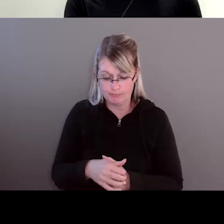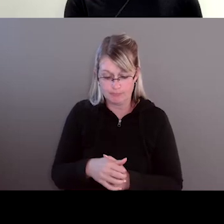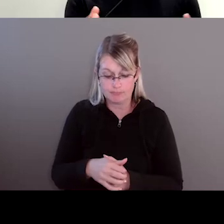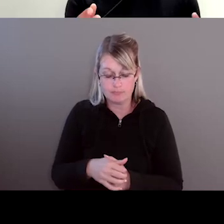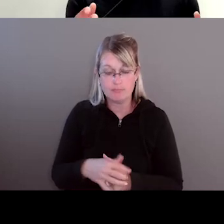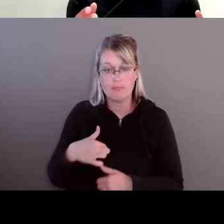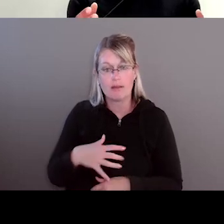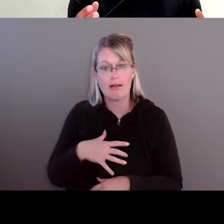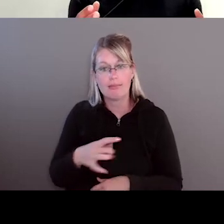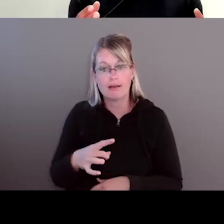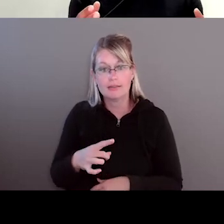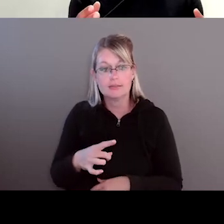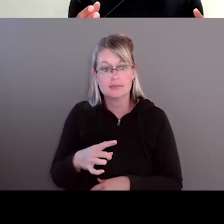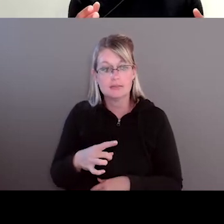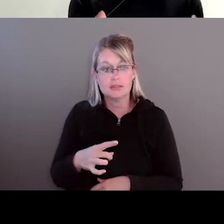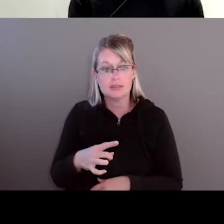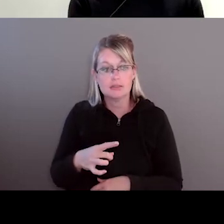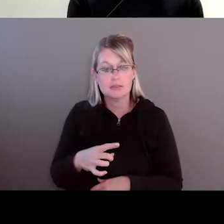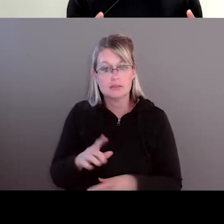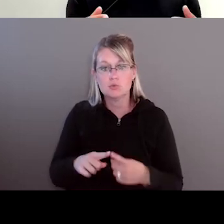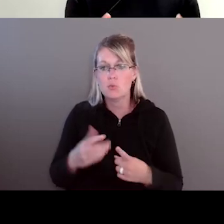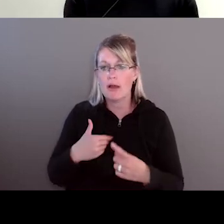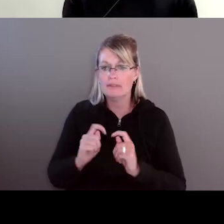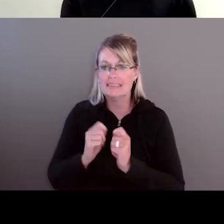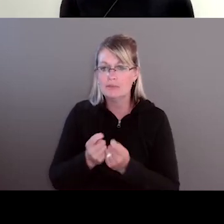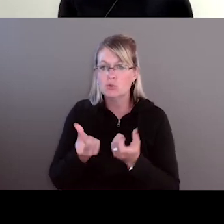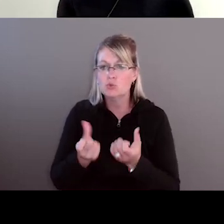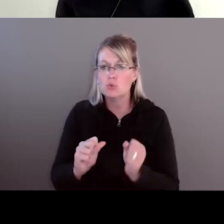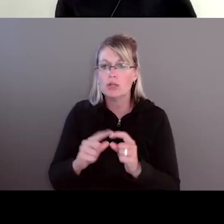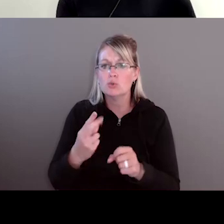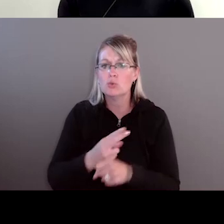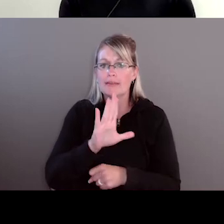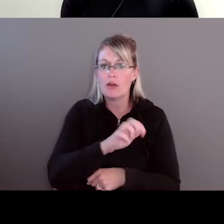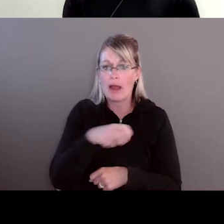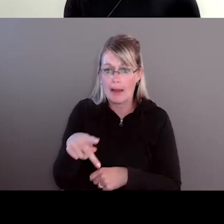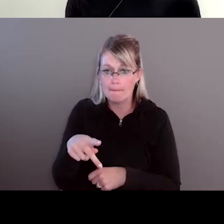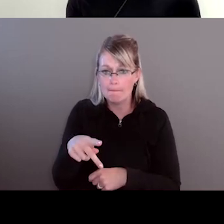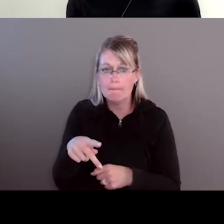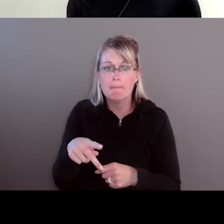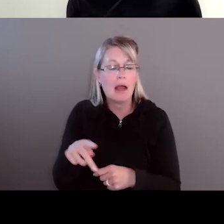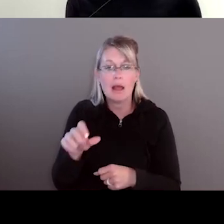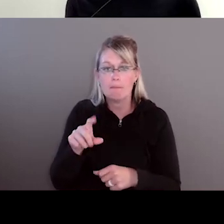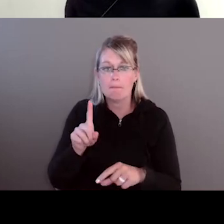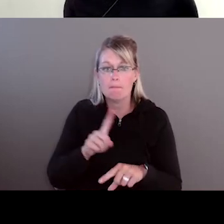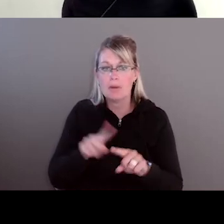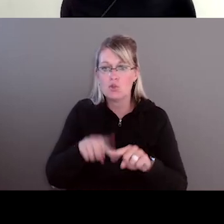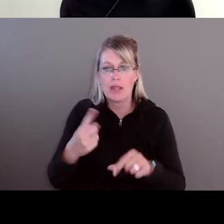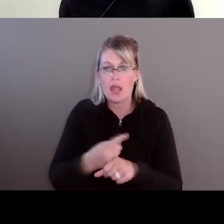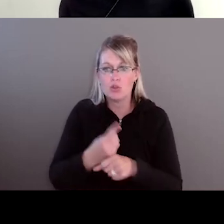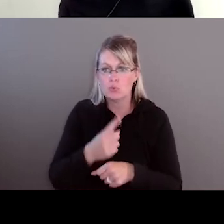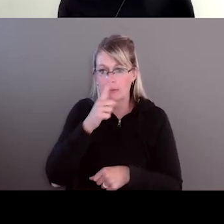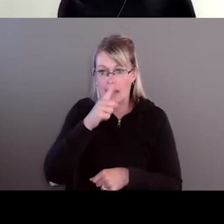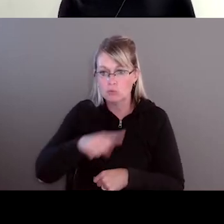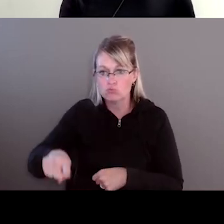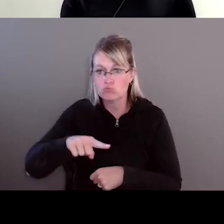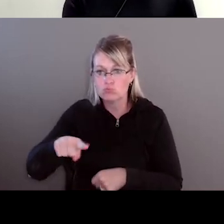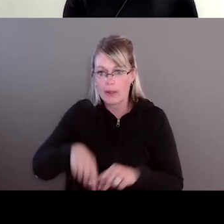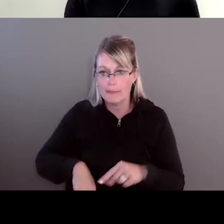look have teams try to use their application without using a mouse at all. This is not to